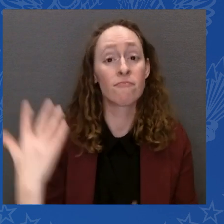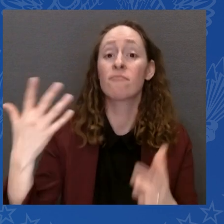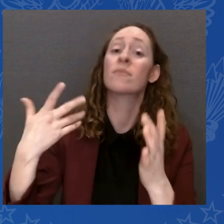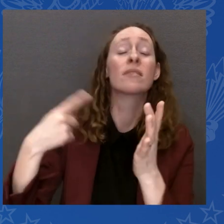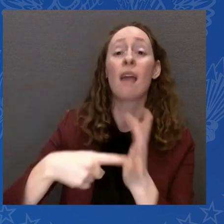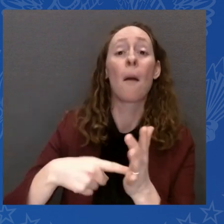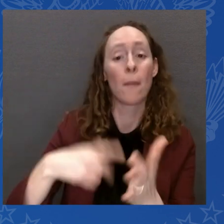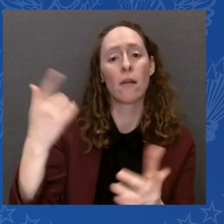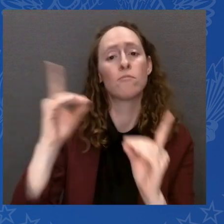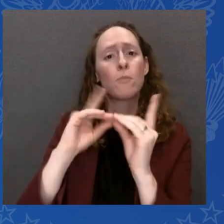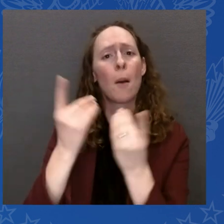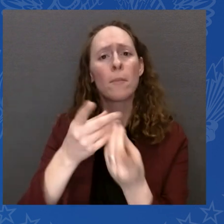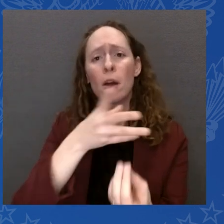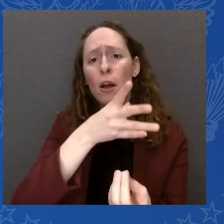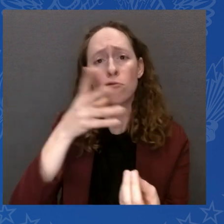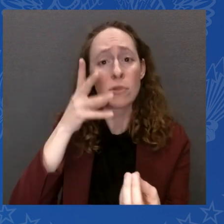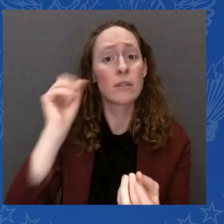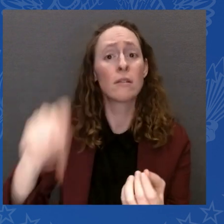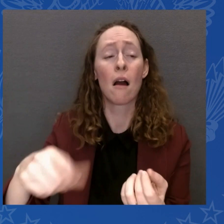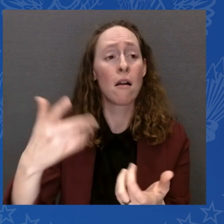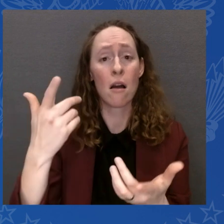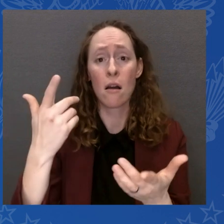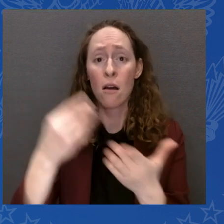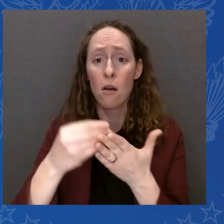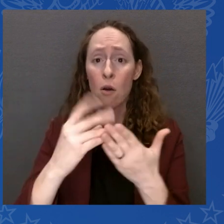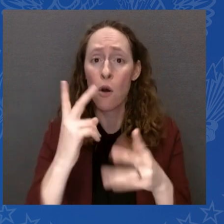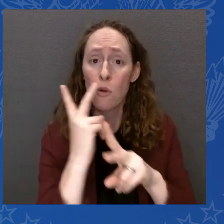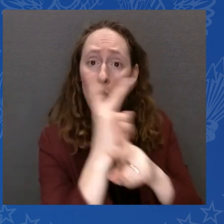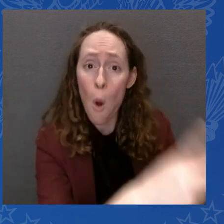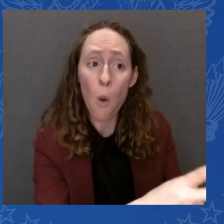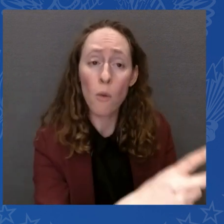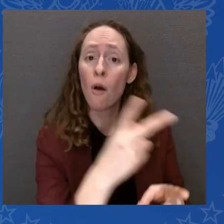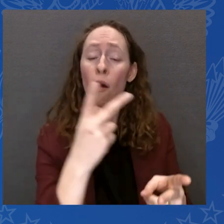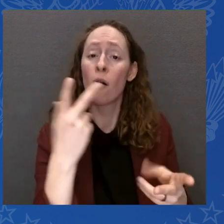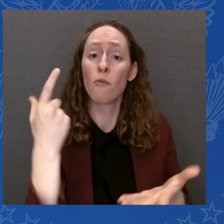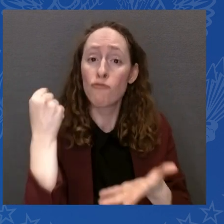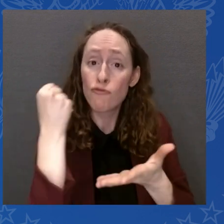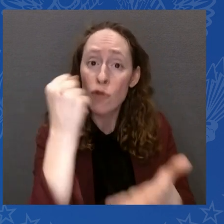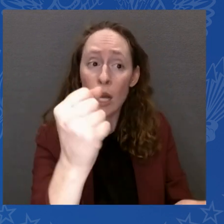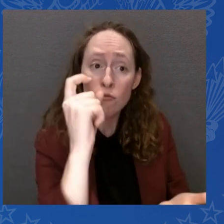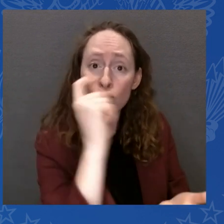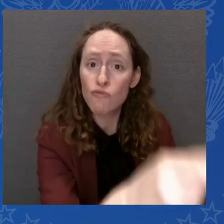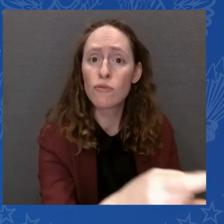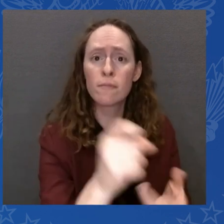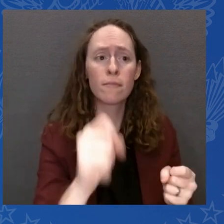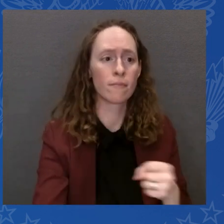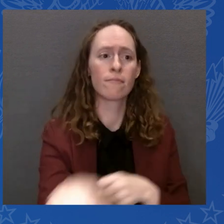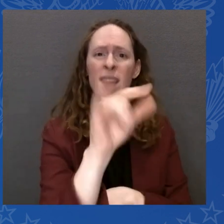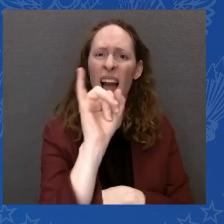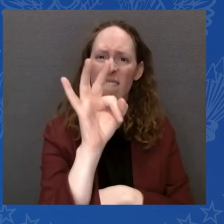if they lost livestock or their crops were washed away. The Small Business Administration -- and some of you were with me when I just went through